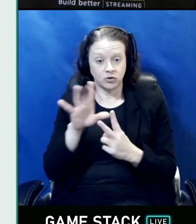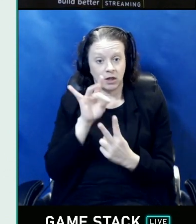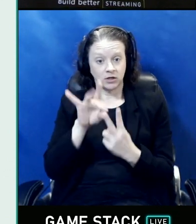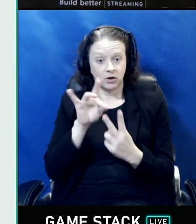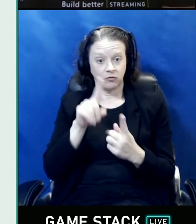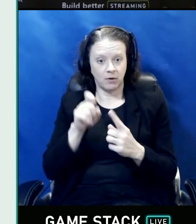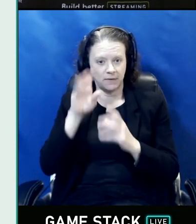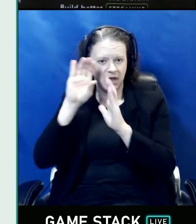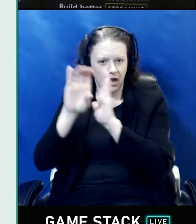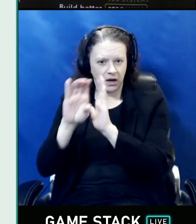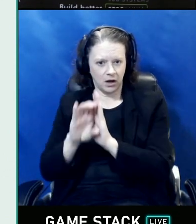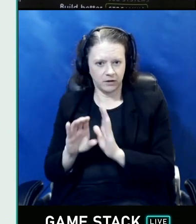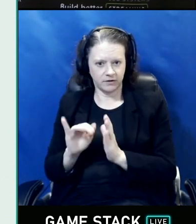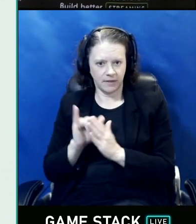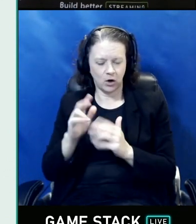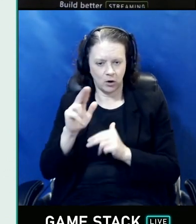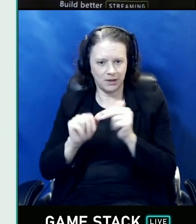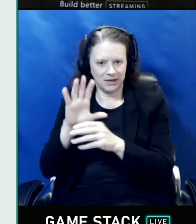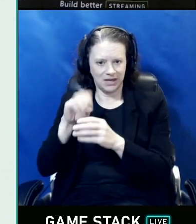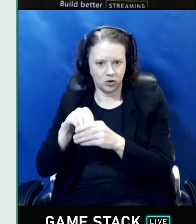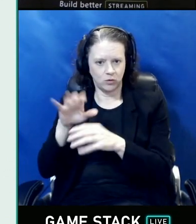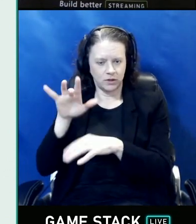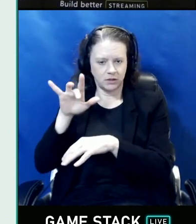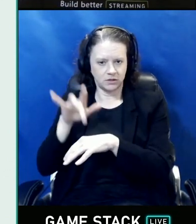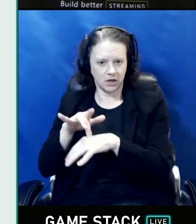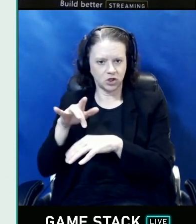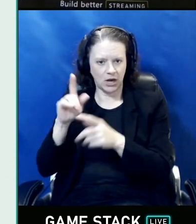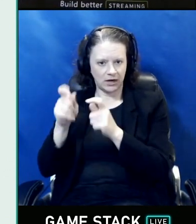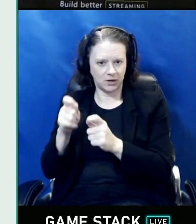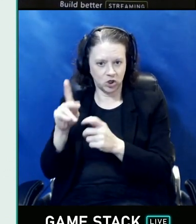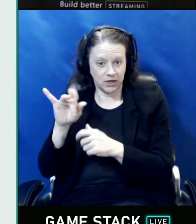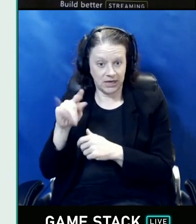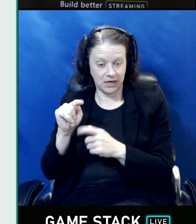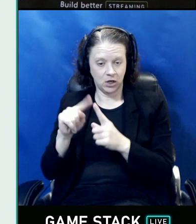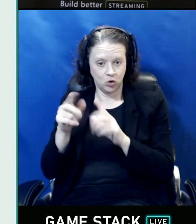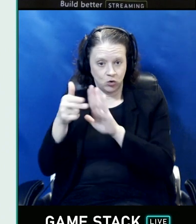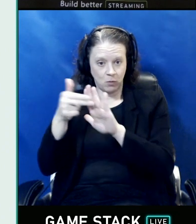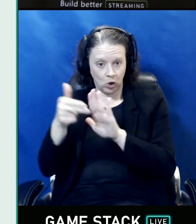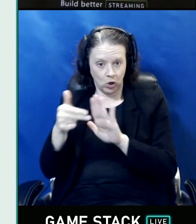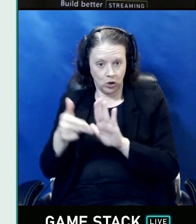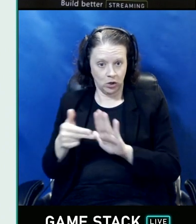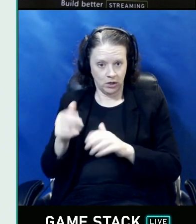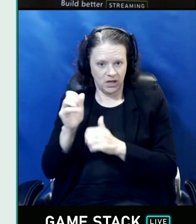the Touch Adaptation Kit, to mark each button so that the player had a hint as to what the button